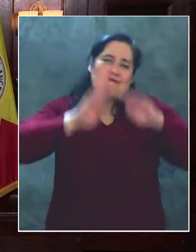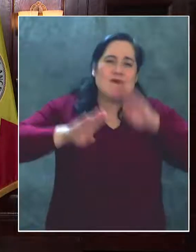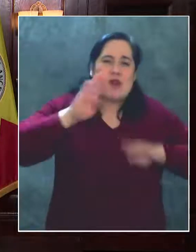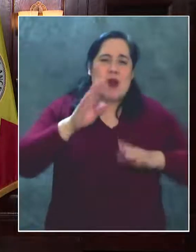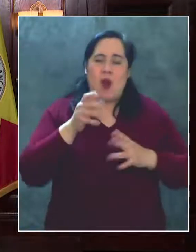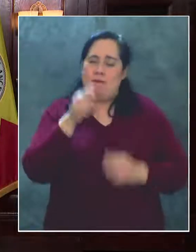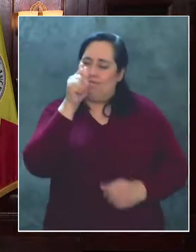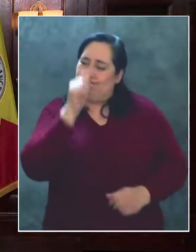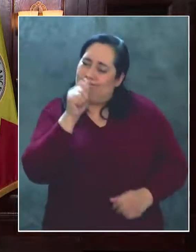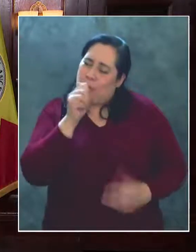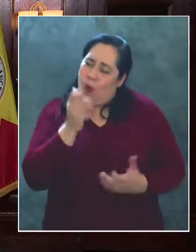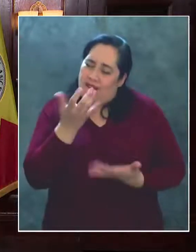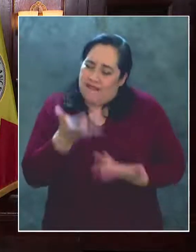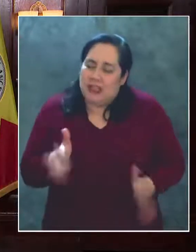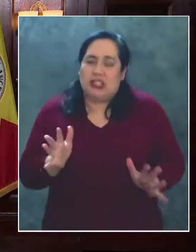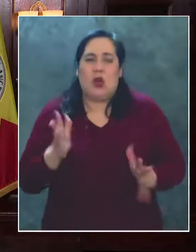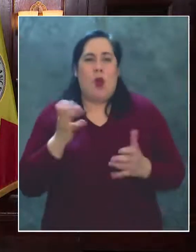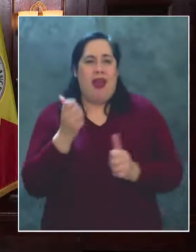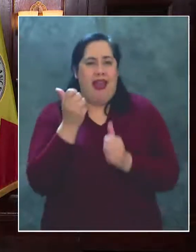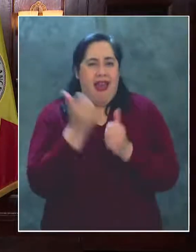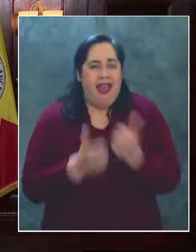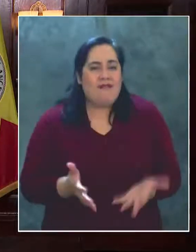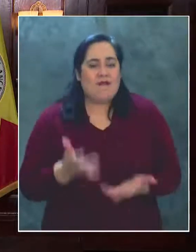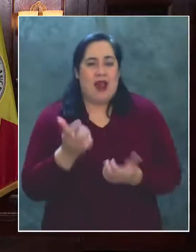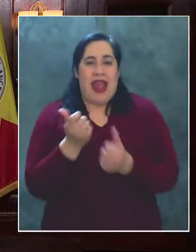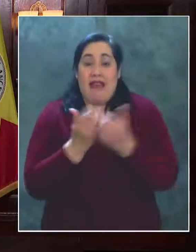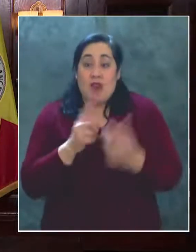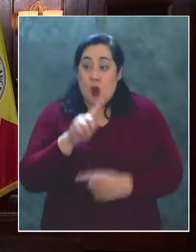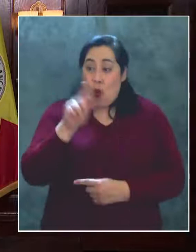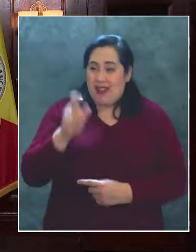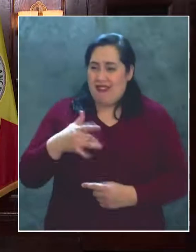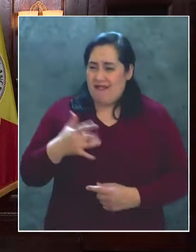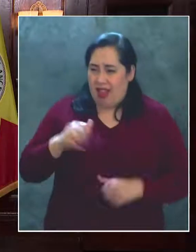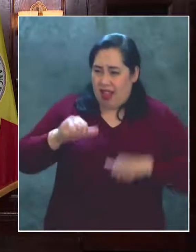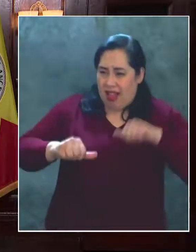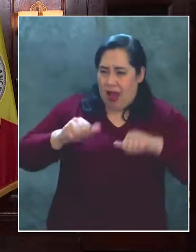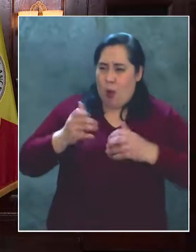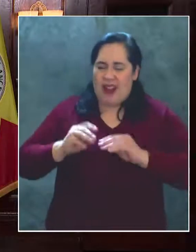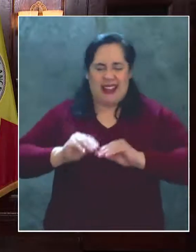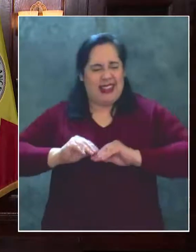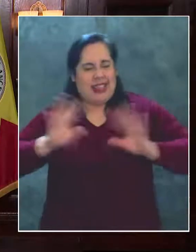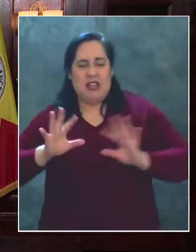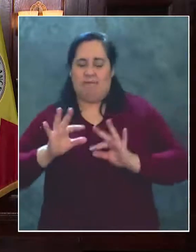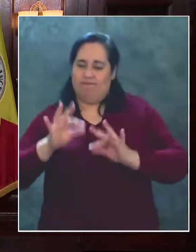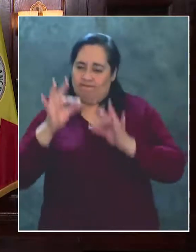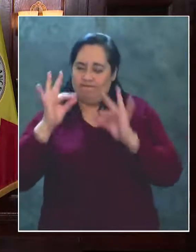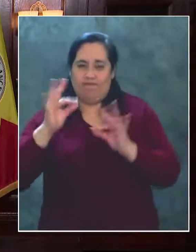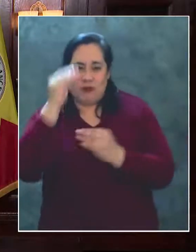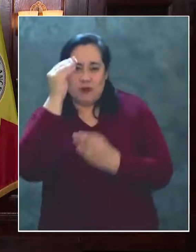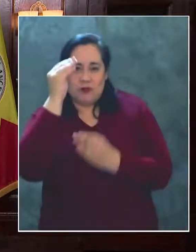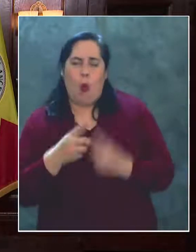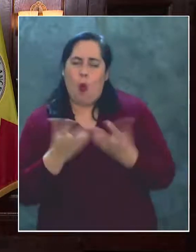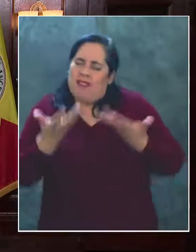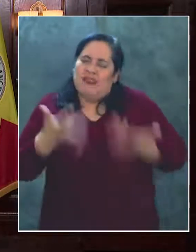SHE HAS PASSED. I KNOW EVERYBODY WANTS A CLEAR ANSWER AND THEY WANT IT JUST TO